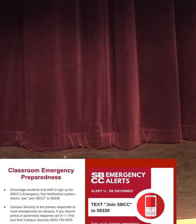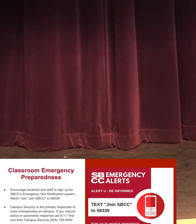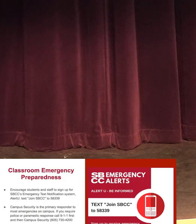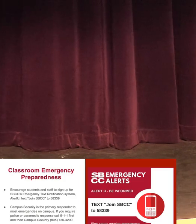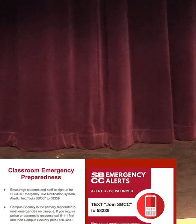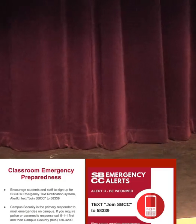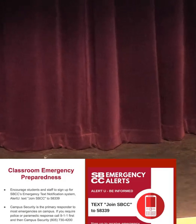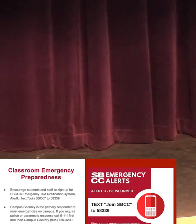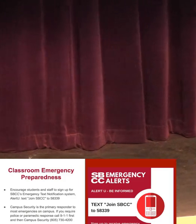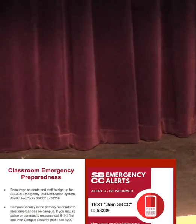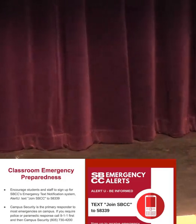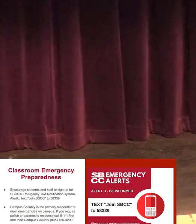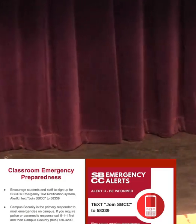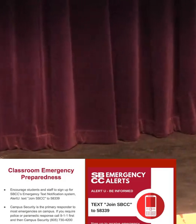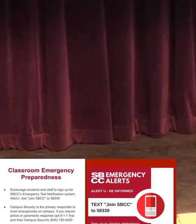phone, you can call 9-1-1 or you can hit